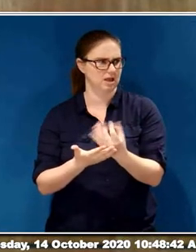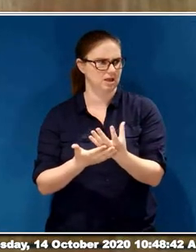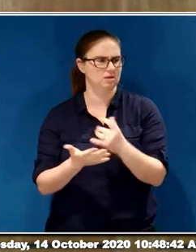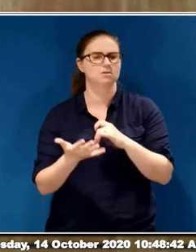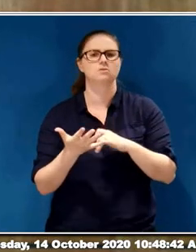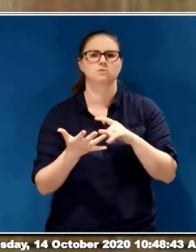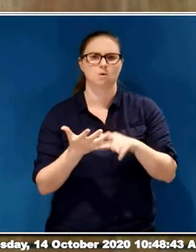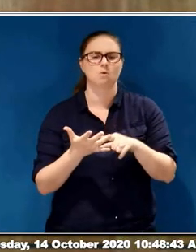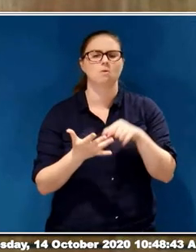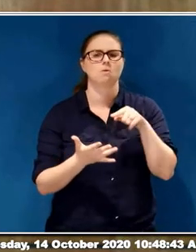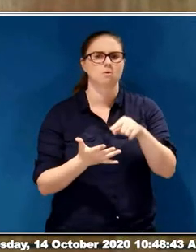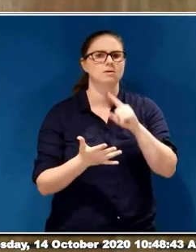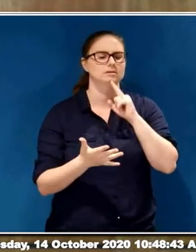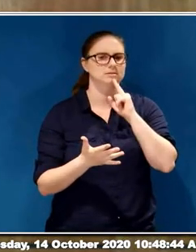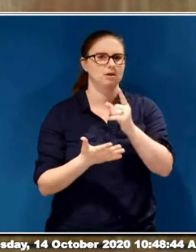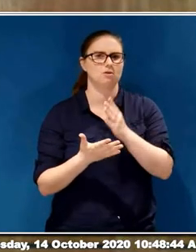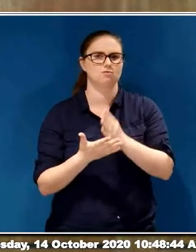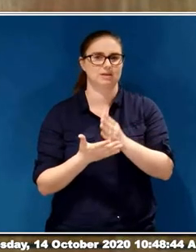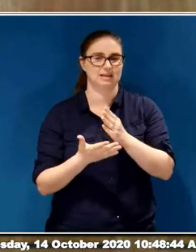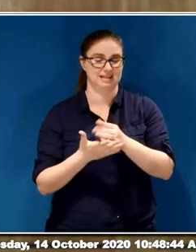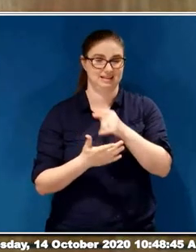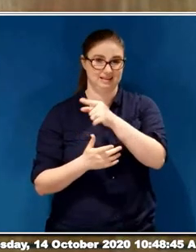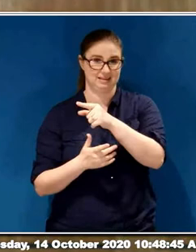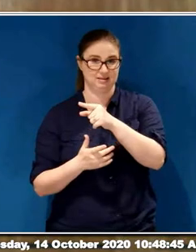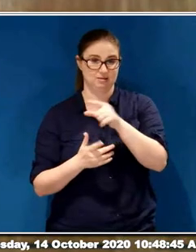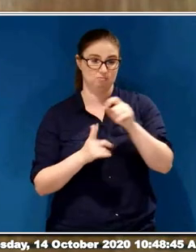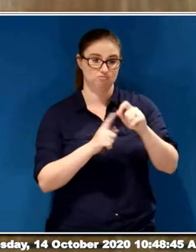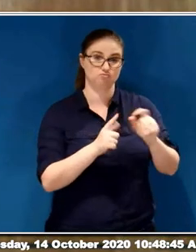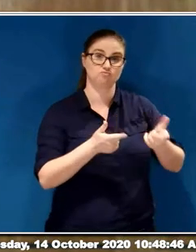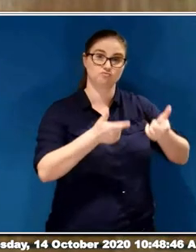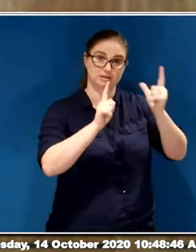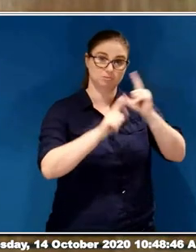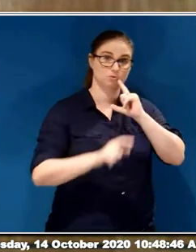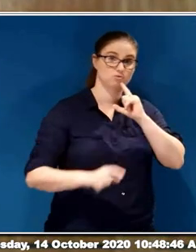worked with individuals that had personality disorders.